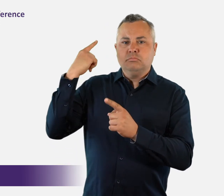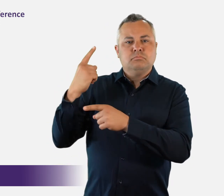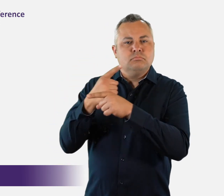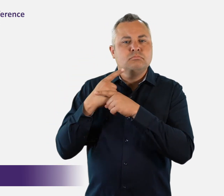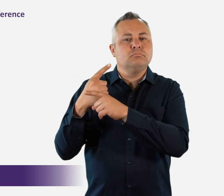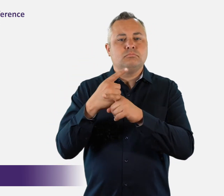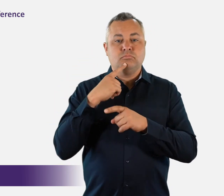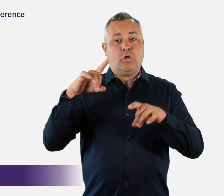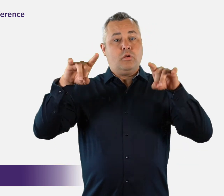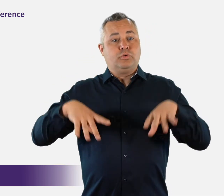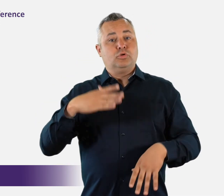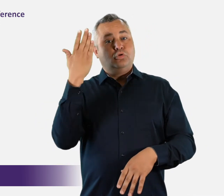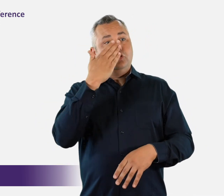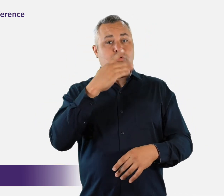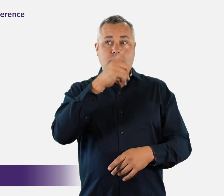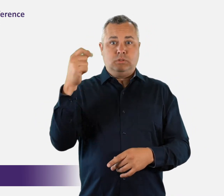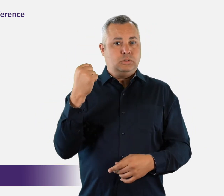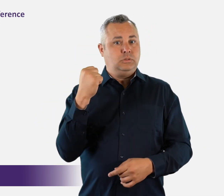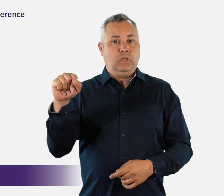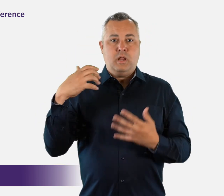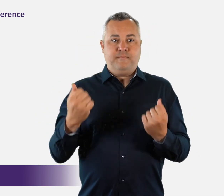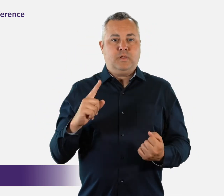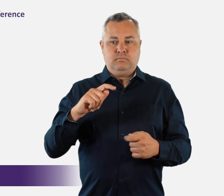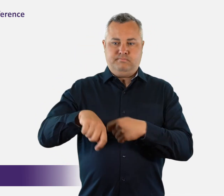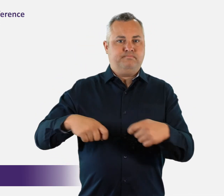Previous inquiries have highlighted the prevalence of bullying and harassment of students with disability.